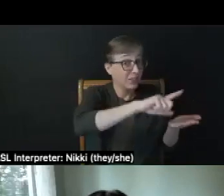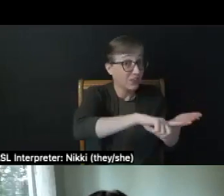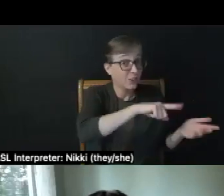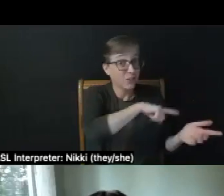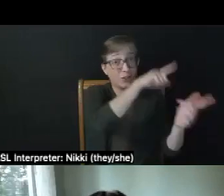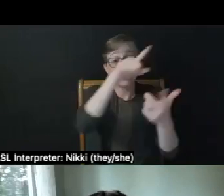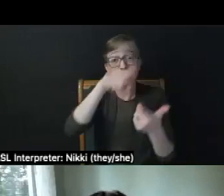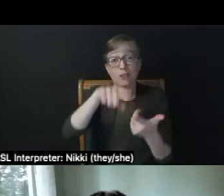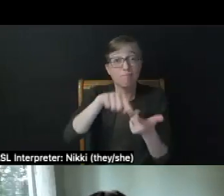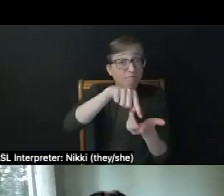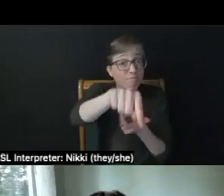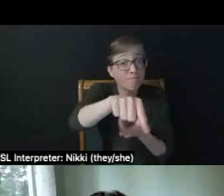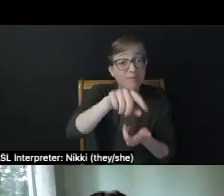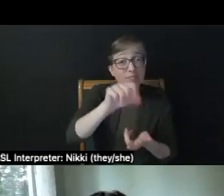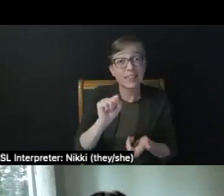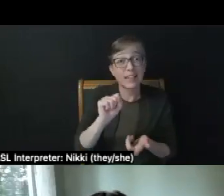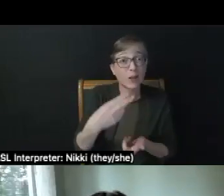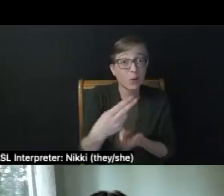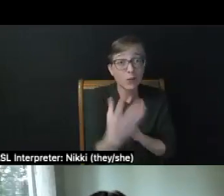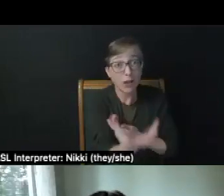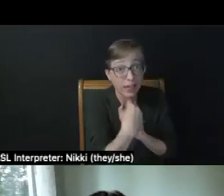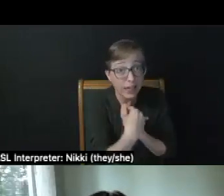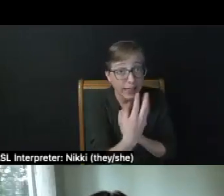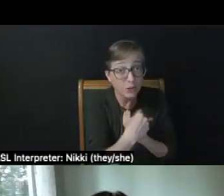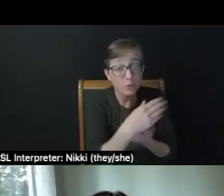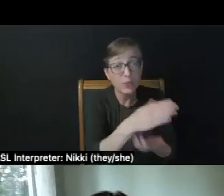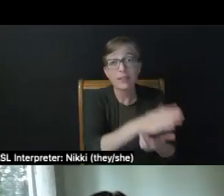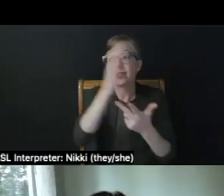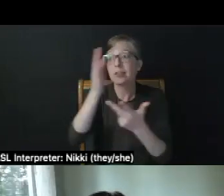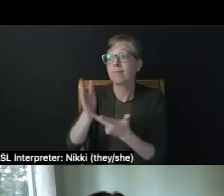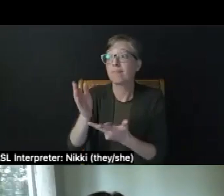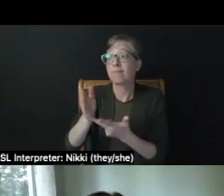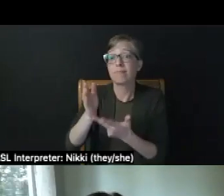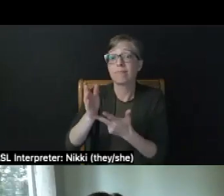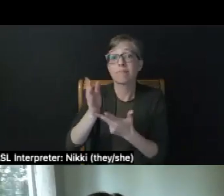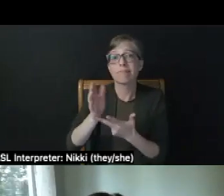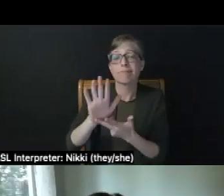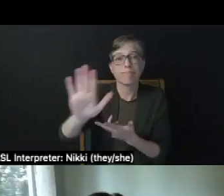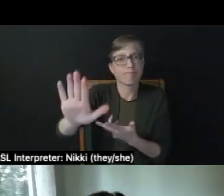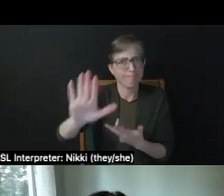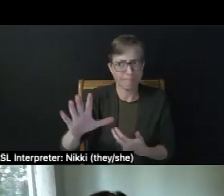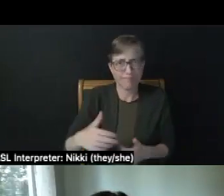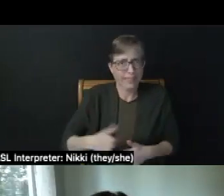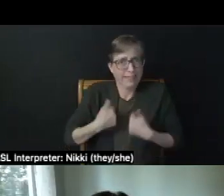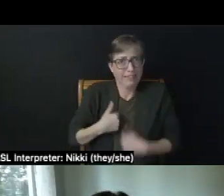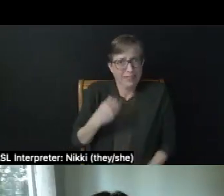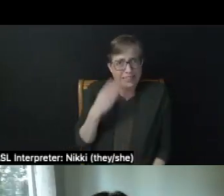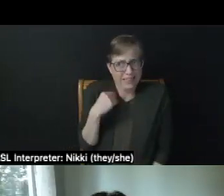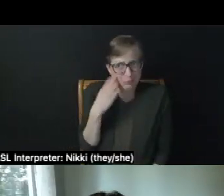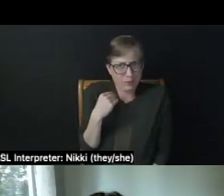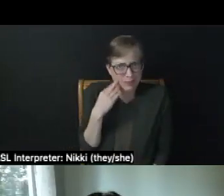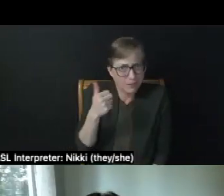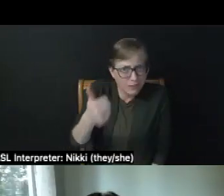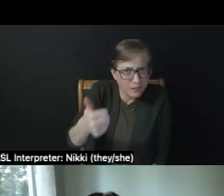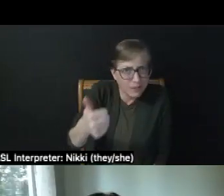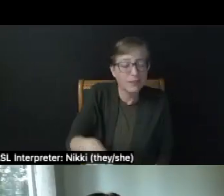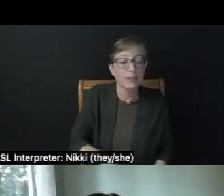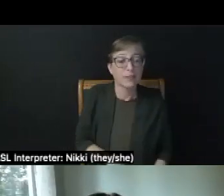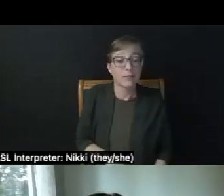and speaking on their own lived experiences. Having intersectional identities as it relates